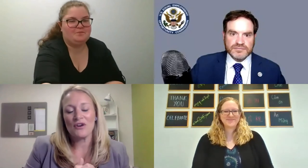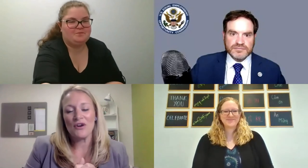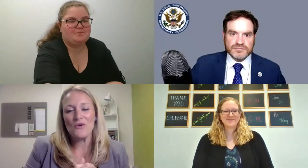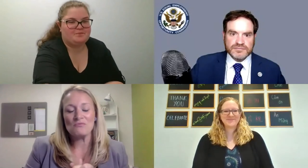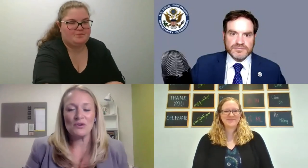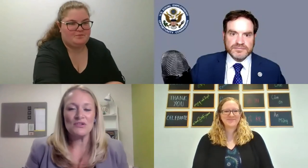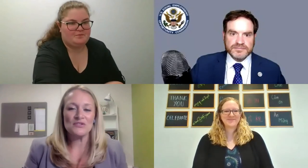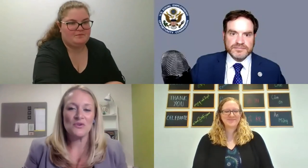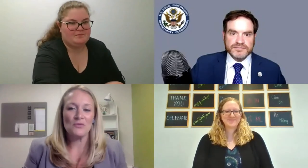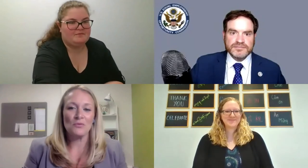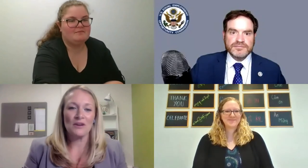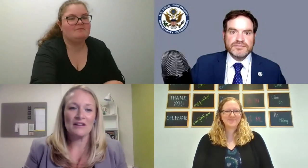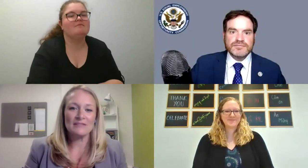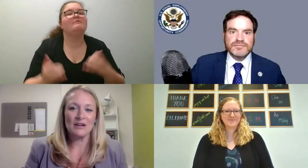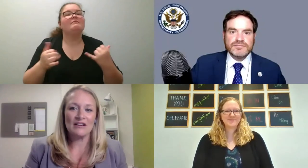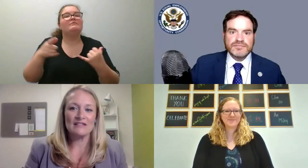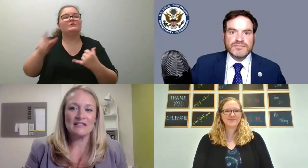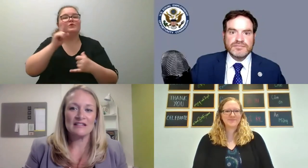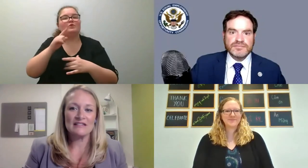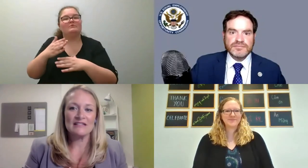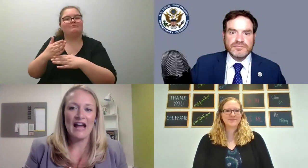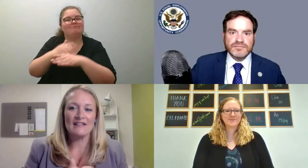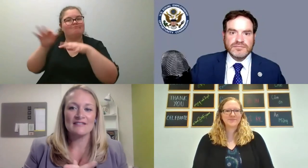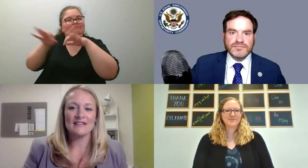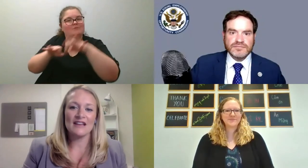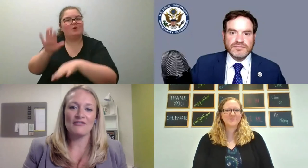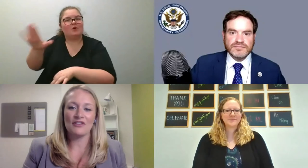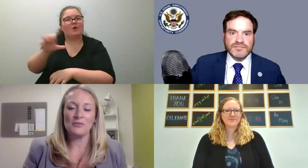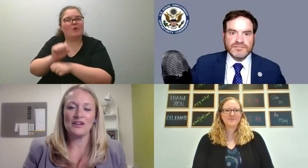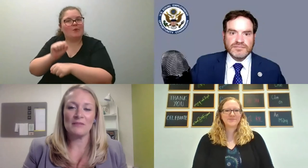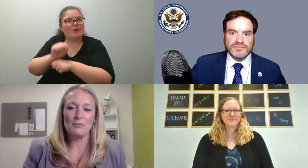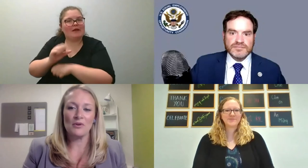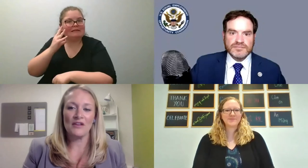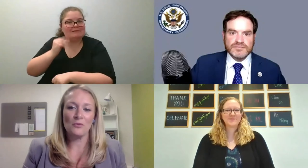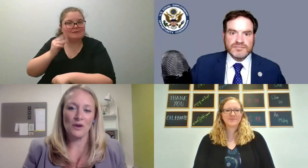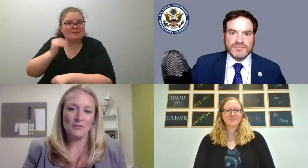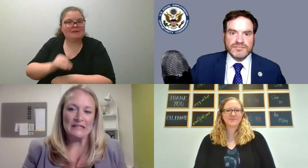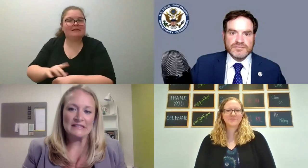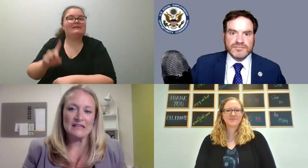of her own personal work experiences as a Deaf community member in the workplace